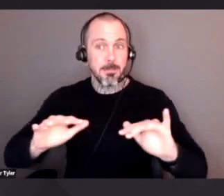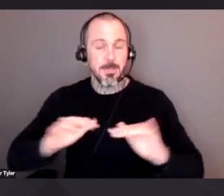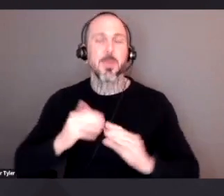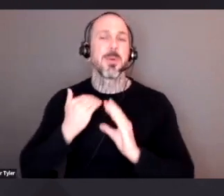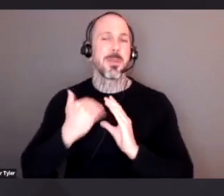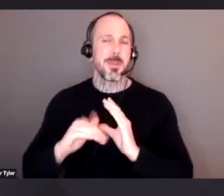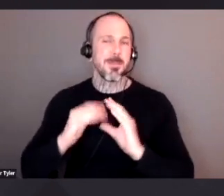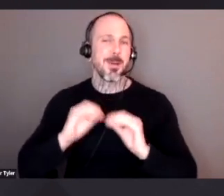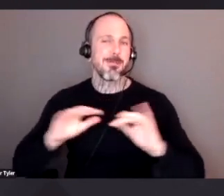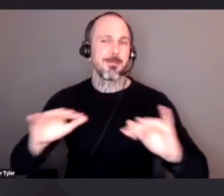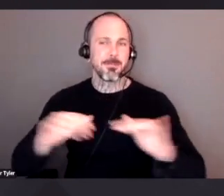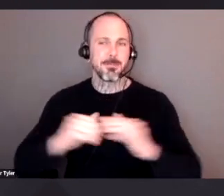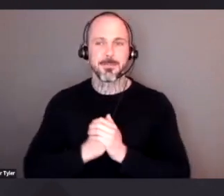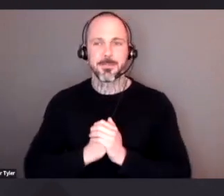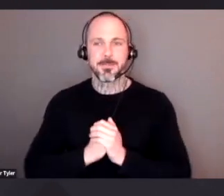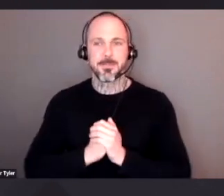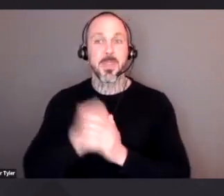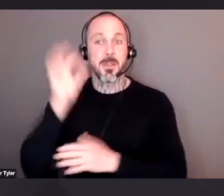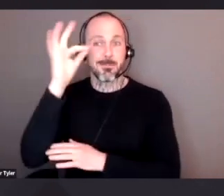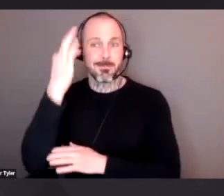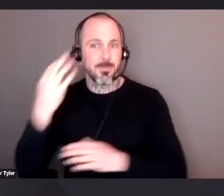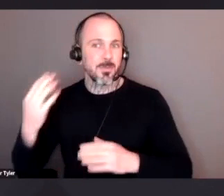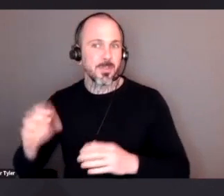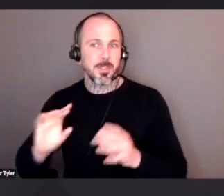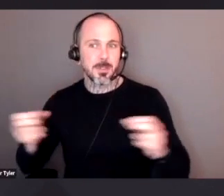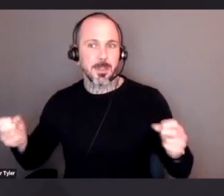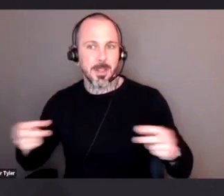I'd also like to take a moment to highlight our accessibility features for today.